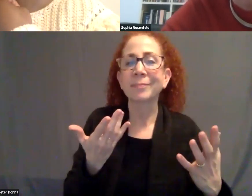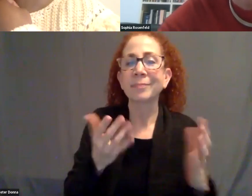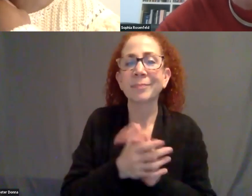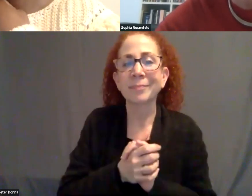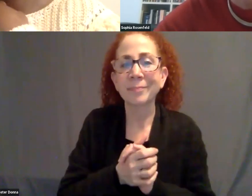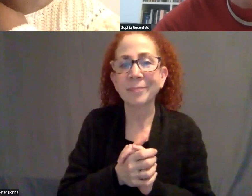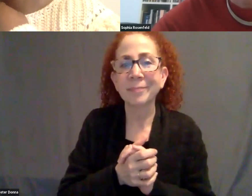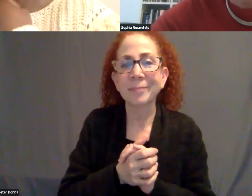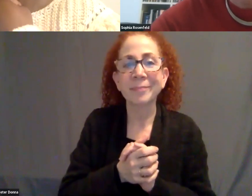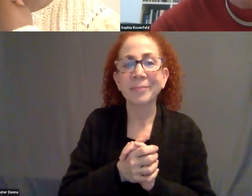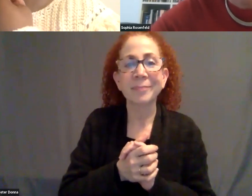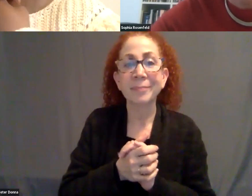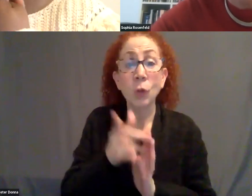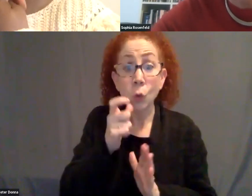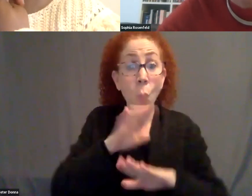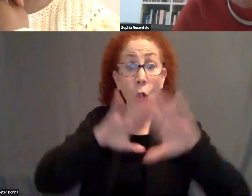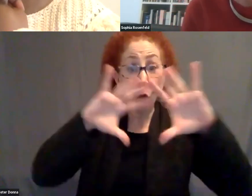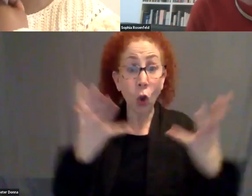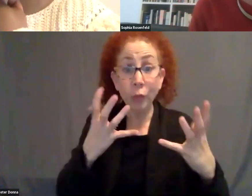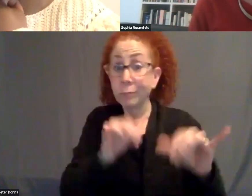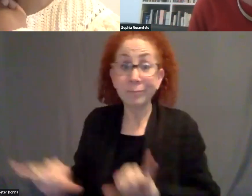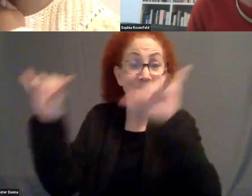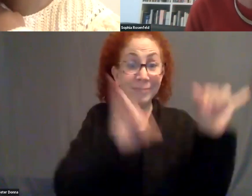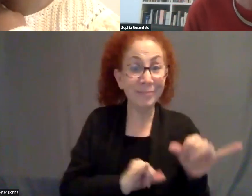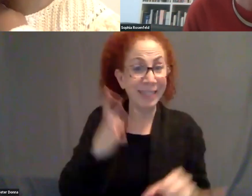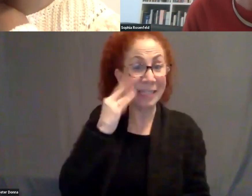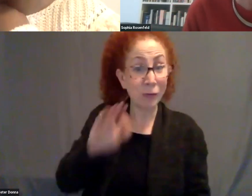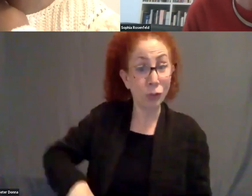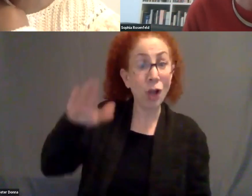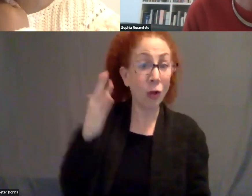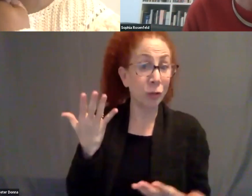has a history of childhood, was a child at one point.